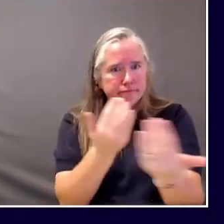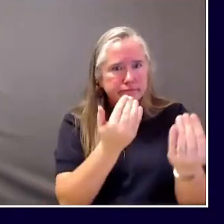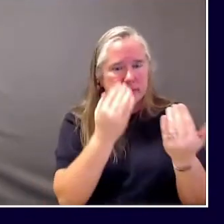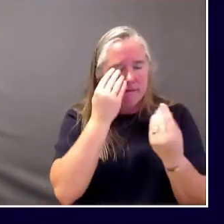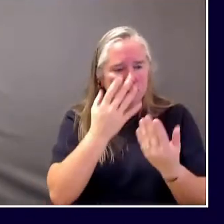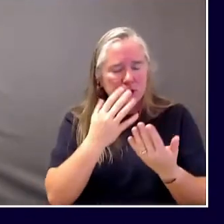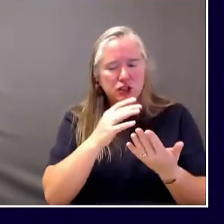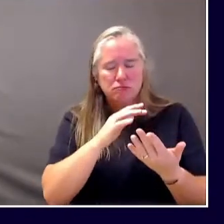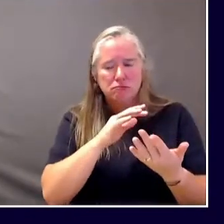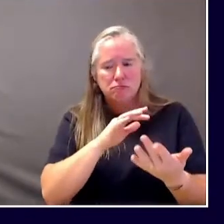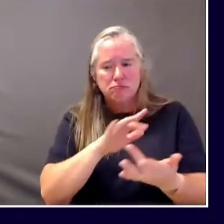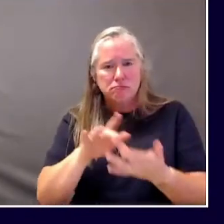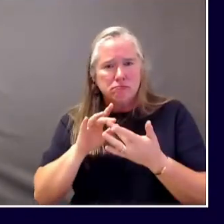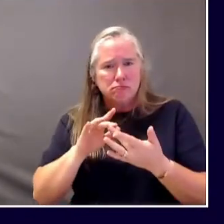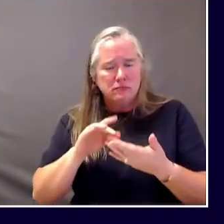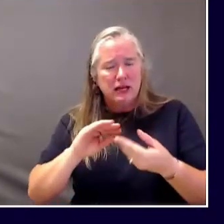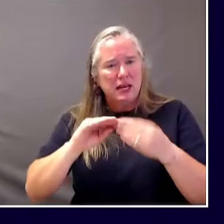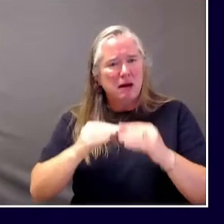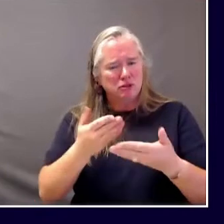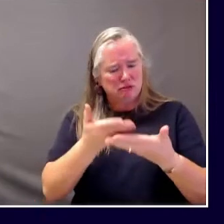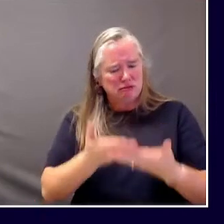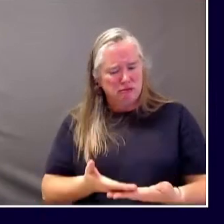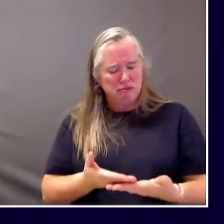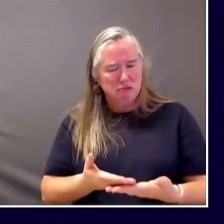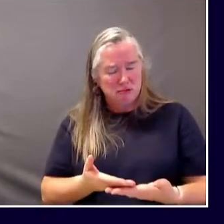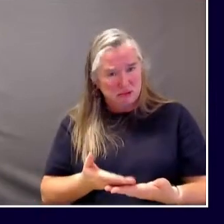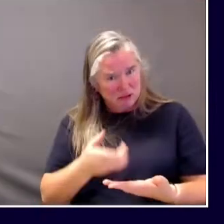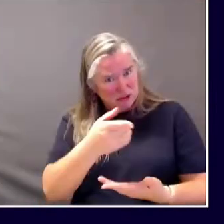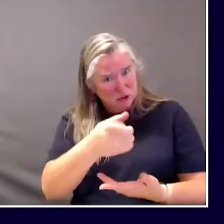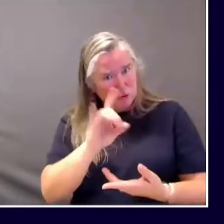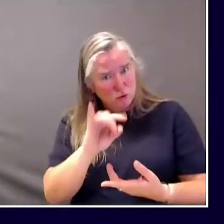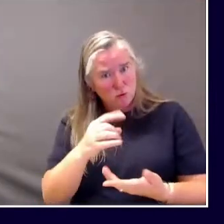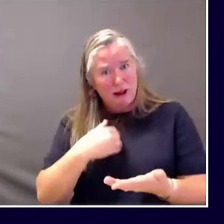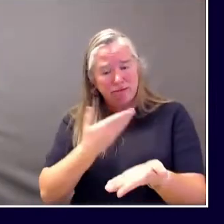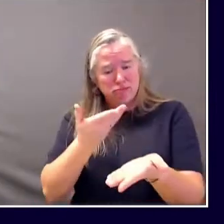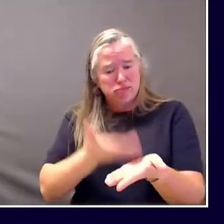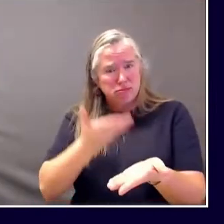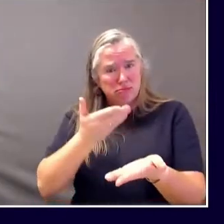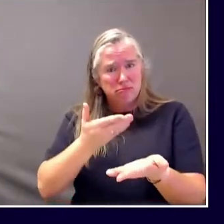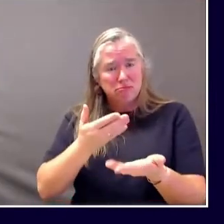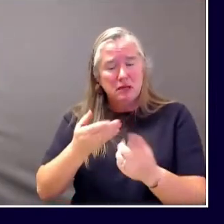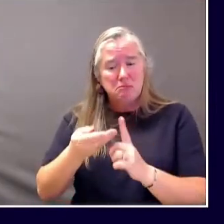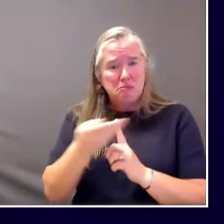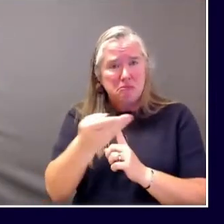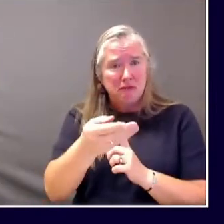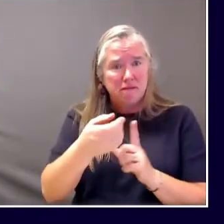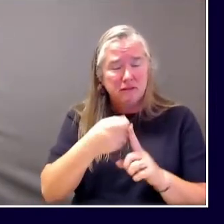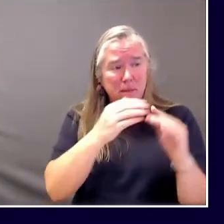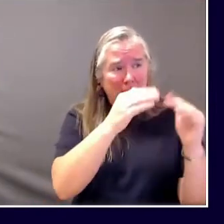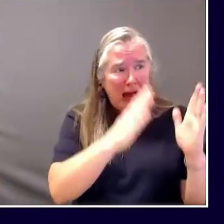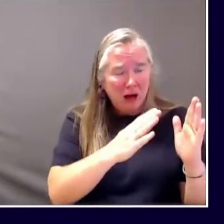actually happening is good and